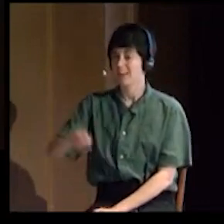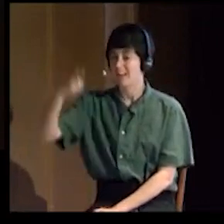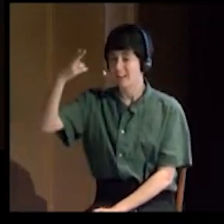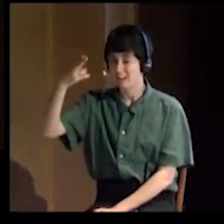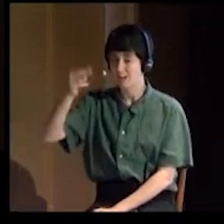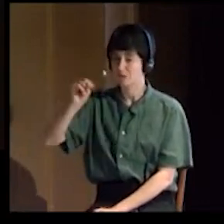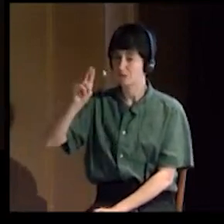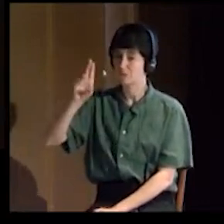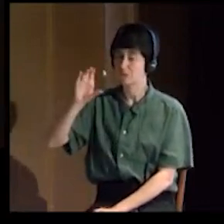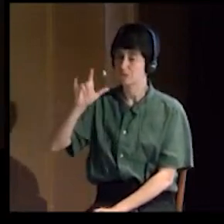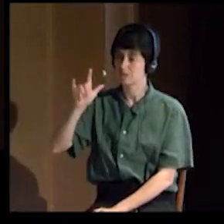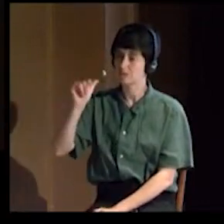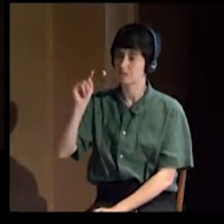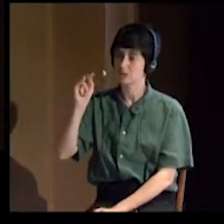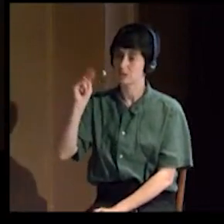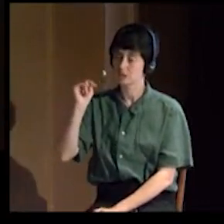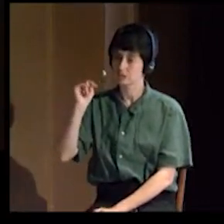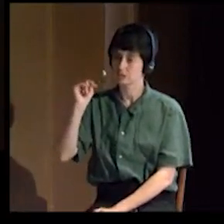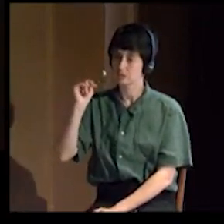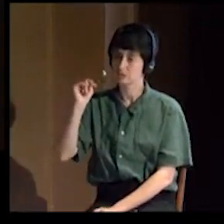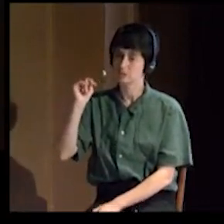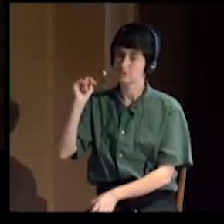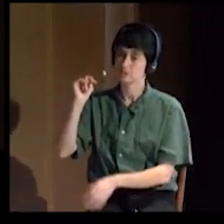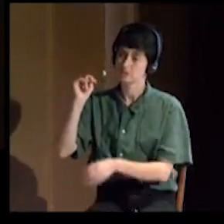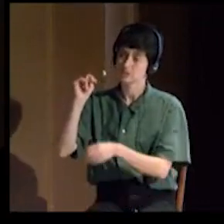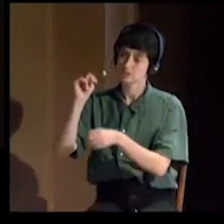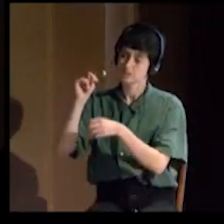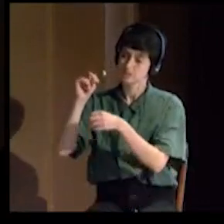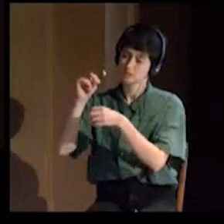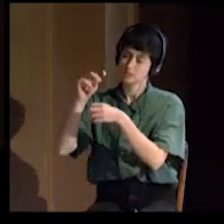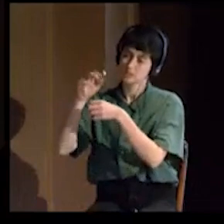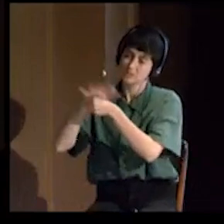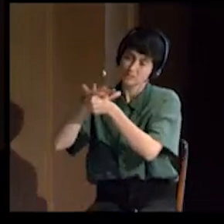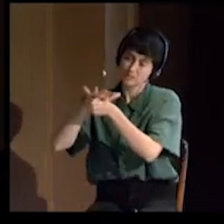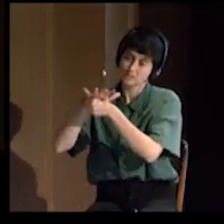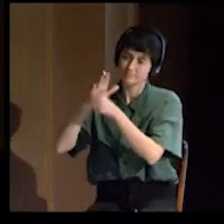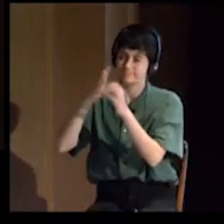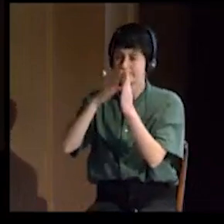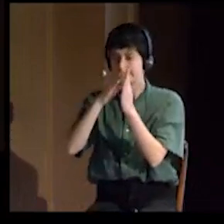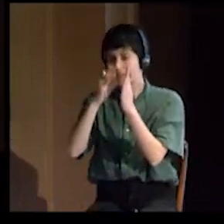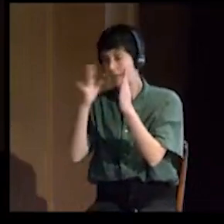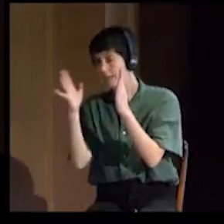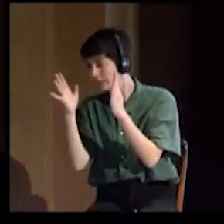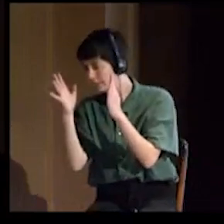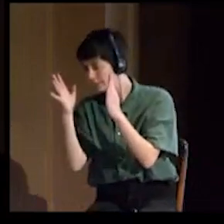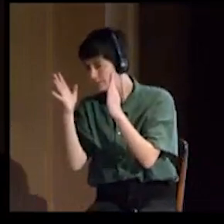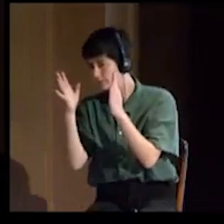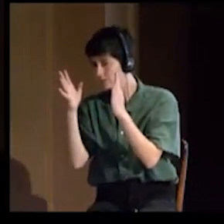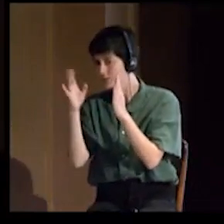So I, if you were asking like, would it be a great place to live first, it first pass, probably not.